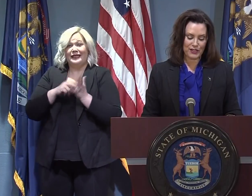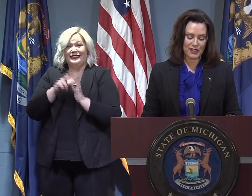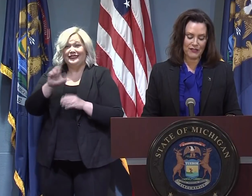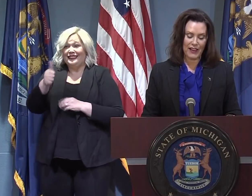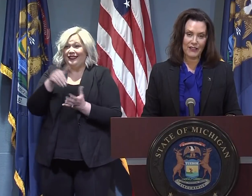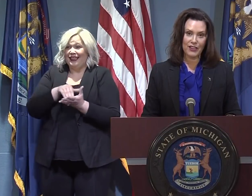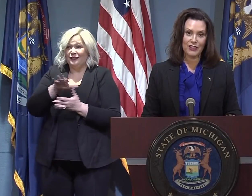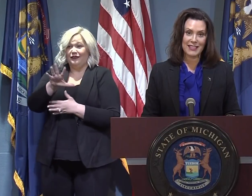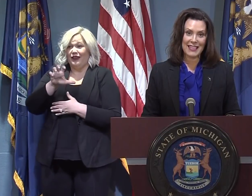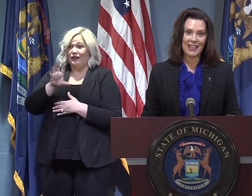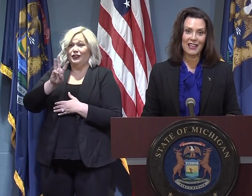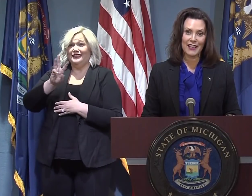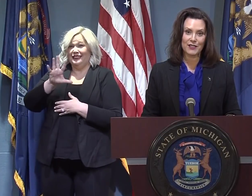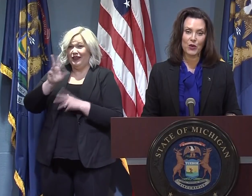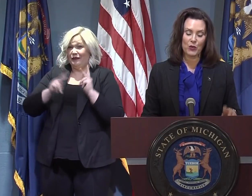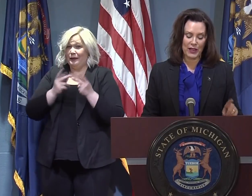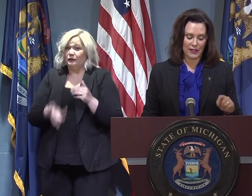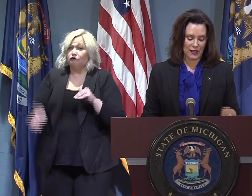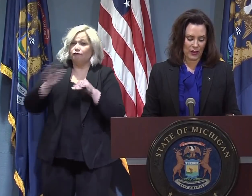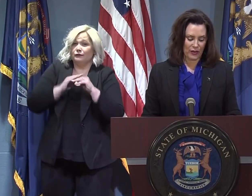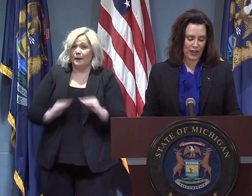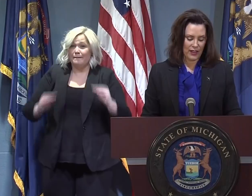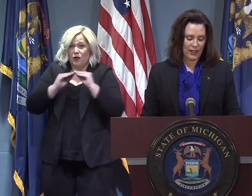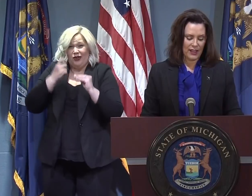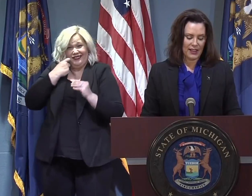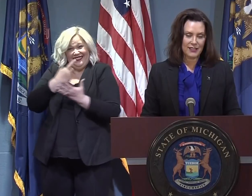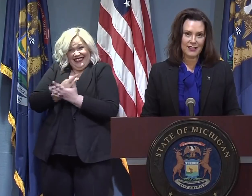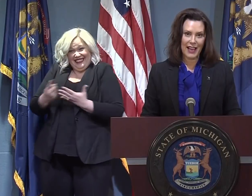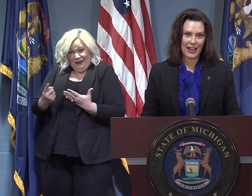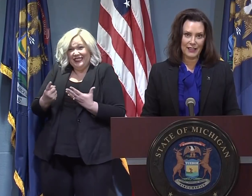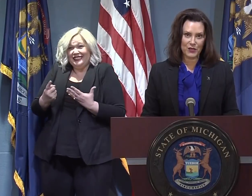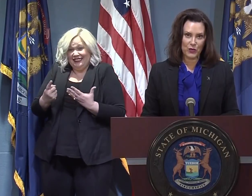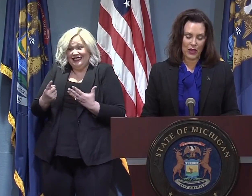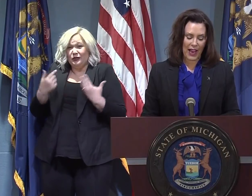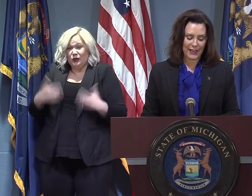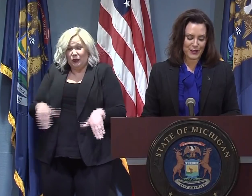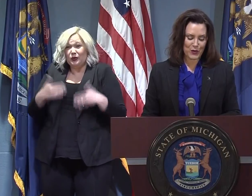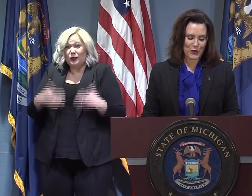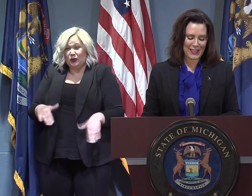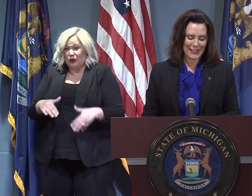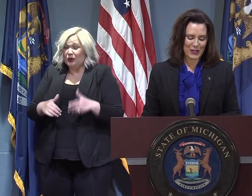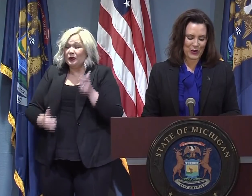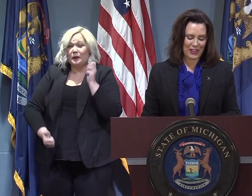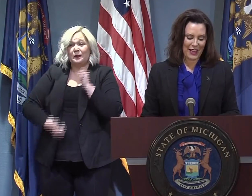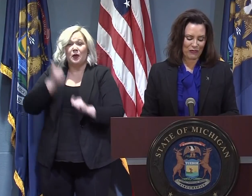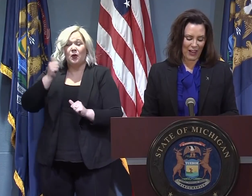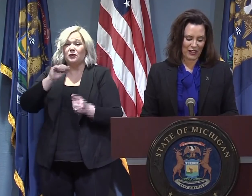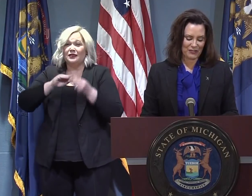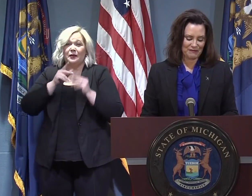PLAN. THIS IS AN INCREASE OF 10, 565